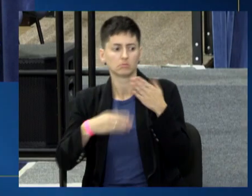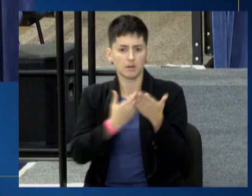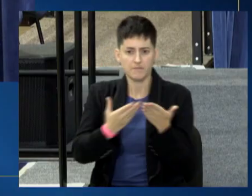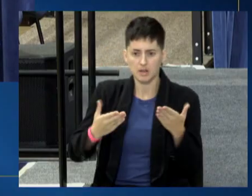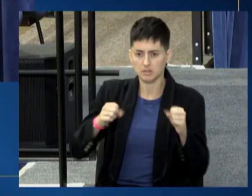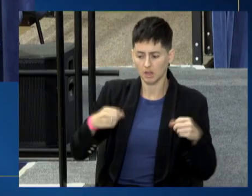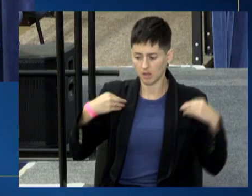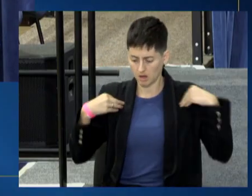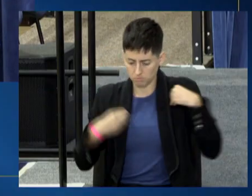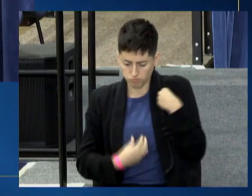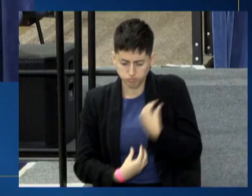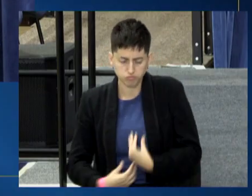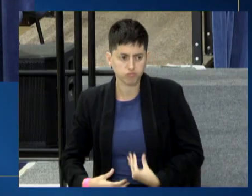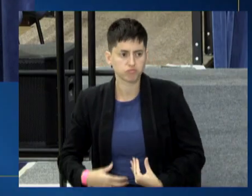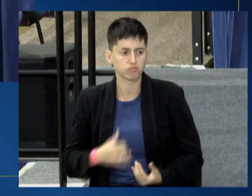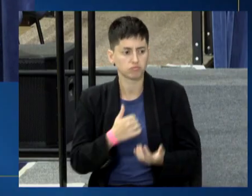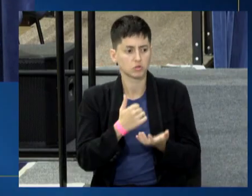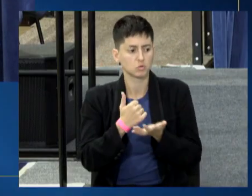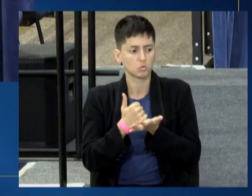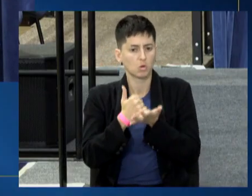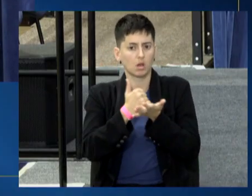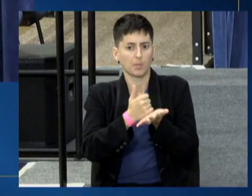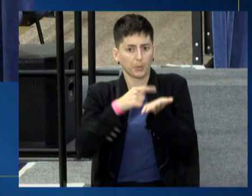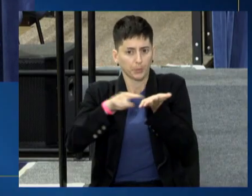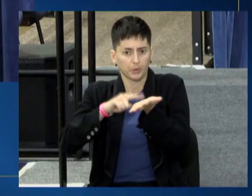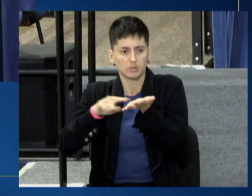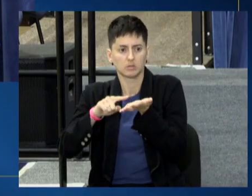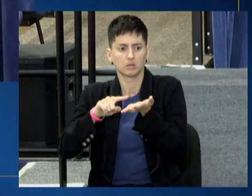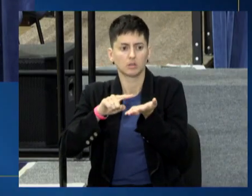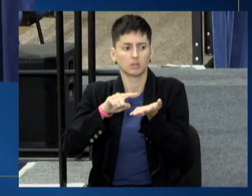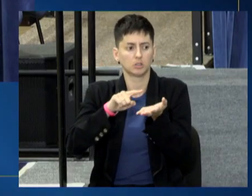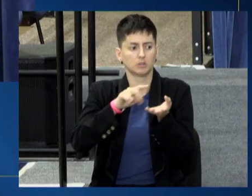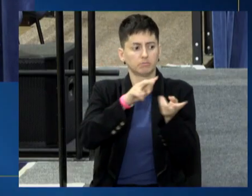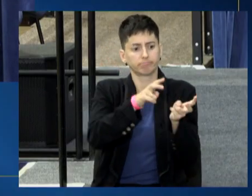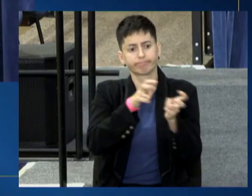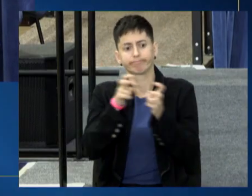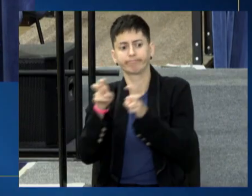quantify the patient's experience while undergoing cancer treatment.